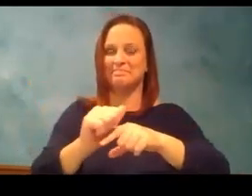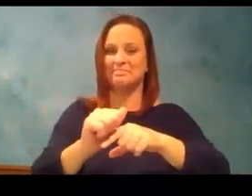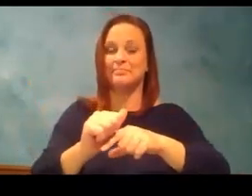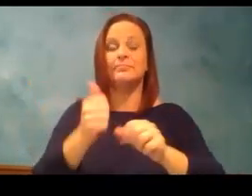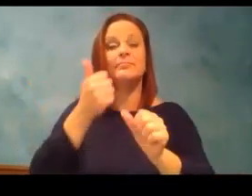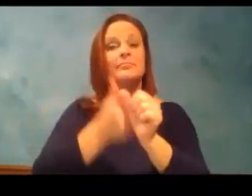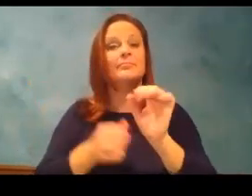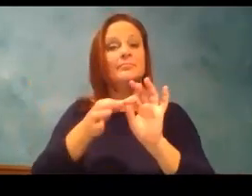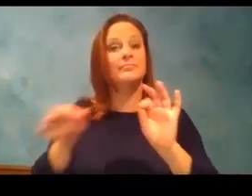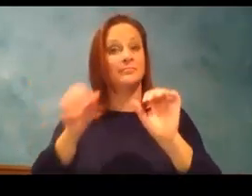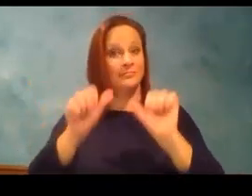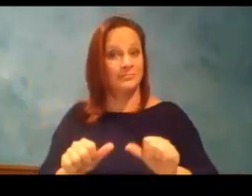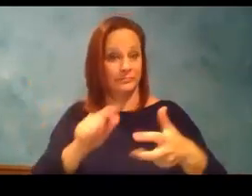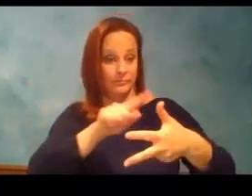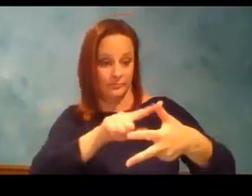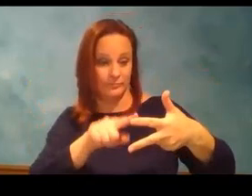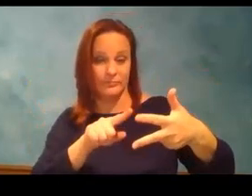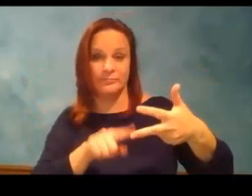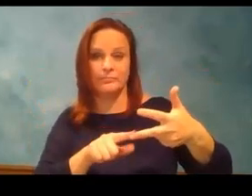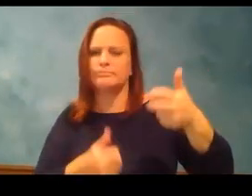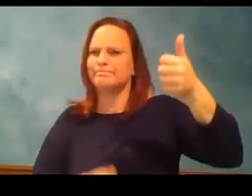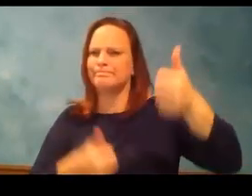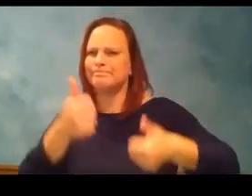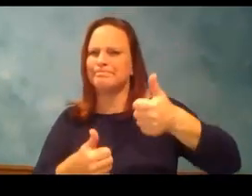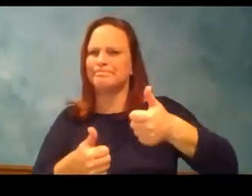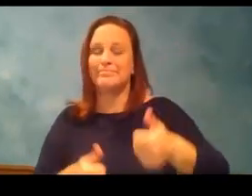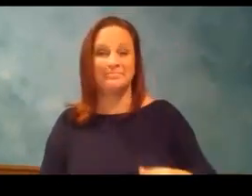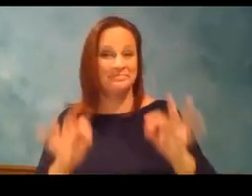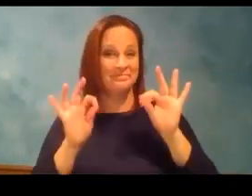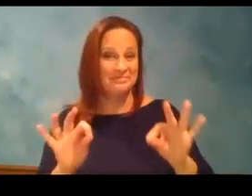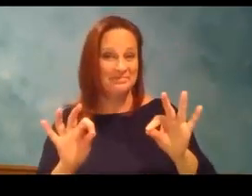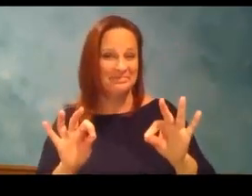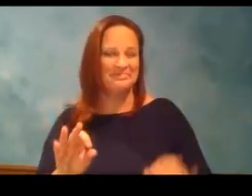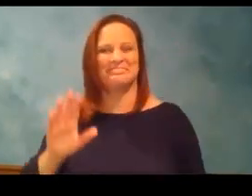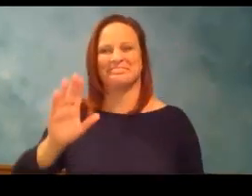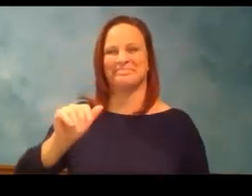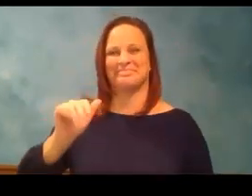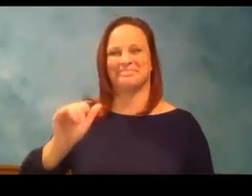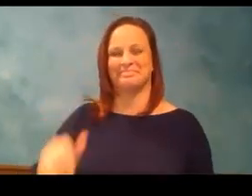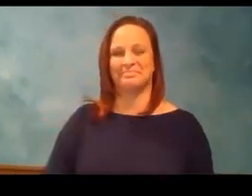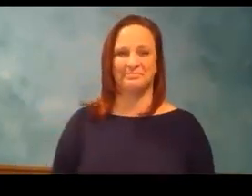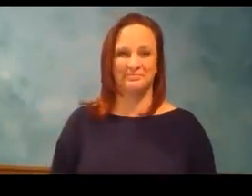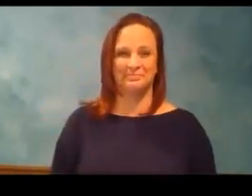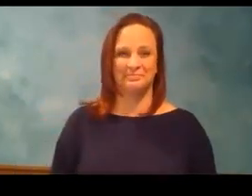and practice the remaining sentences on your own. Look and see, which of the three ways you can negate each of the sentences.